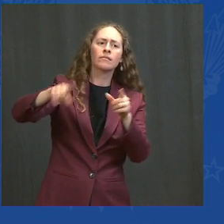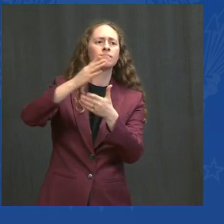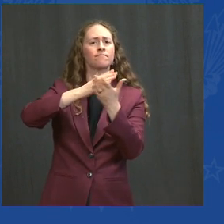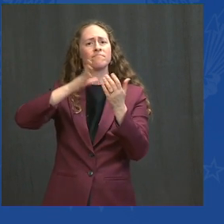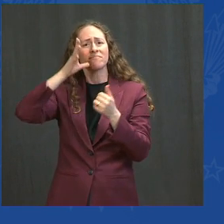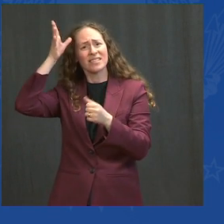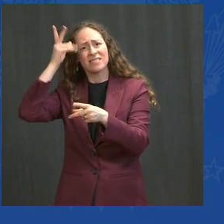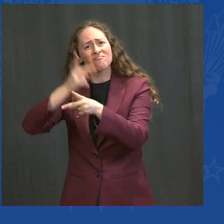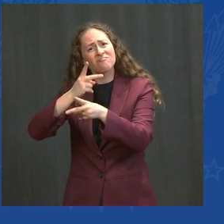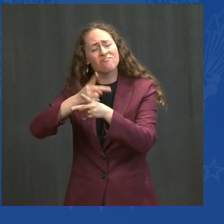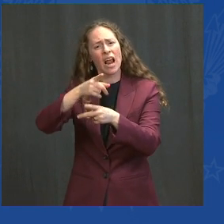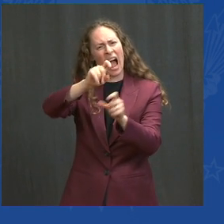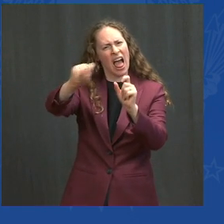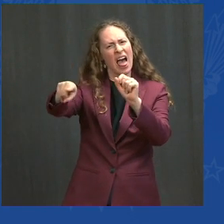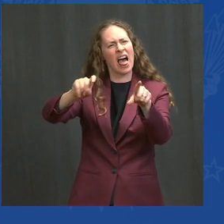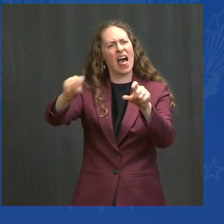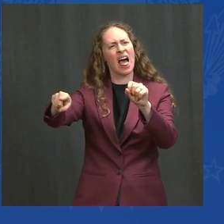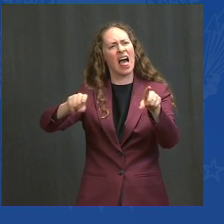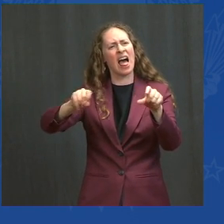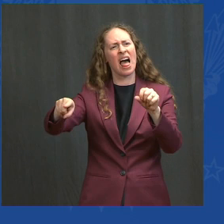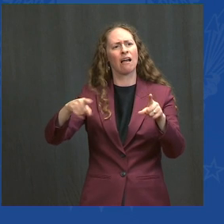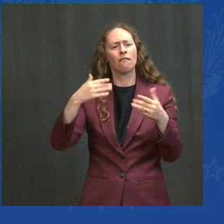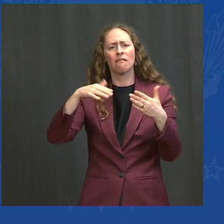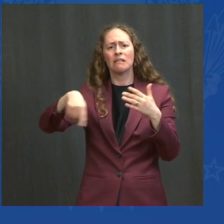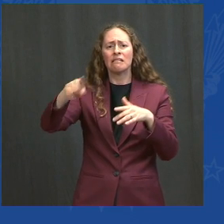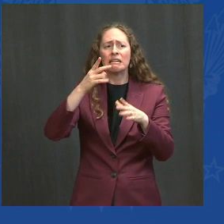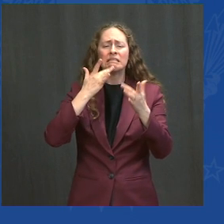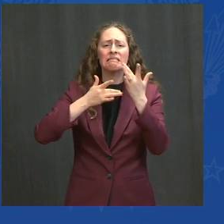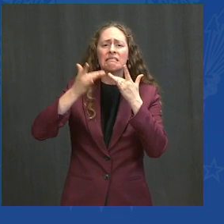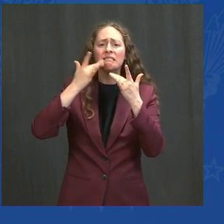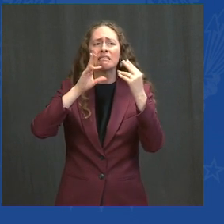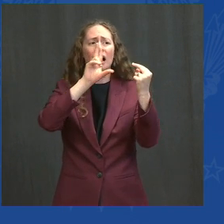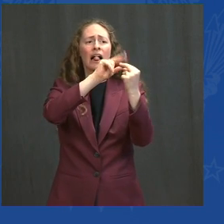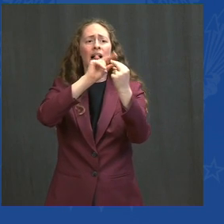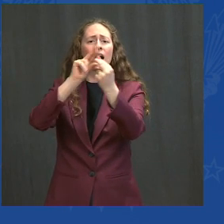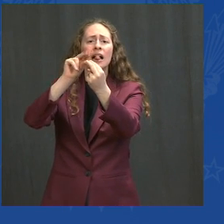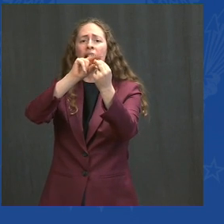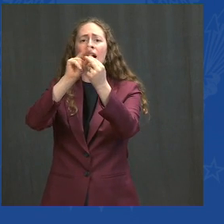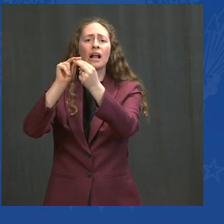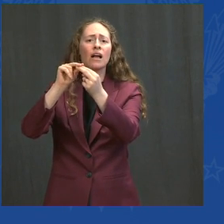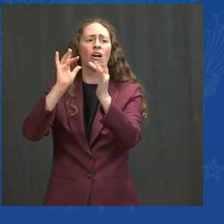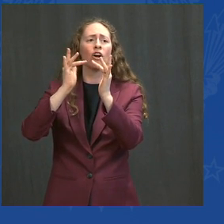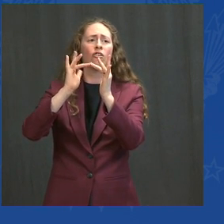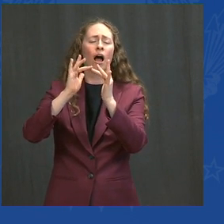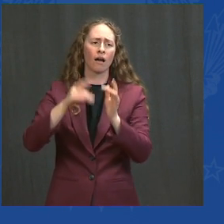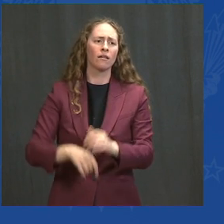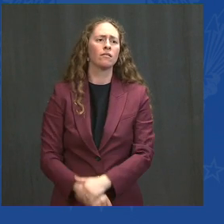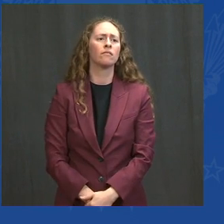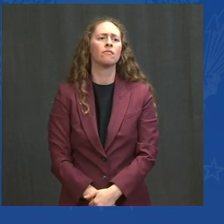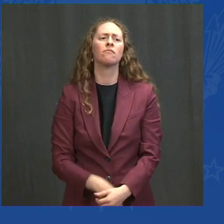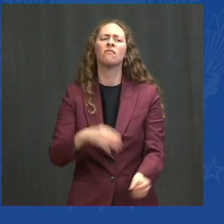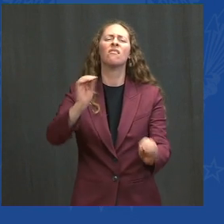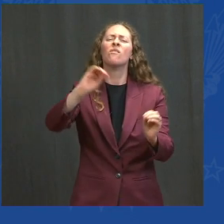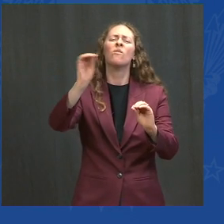No child should have to do that. And no farmer here in Wisconsin should lose business because they don't have a reliable connection